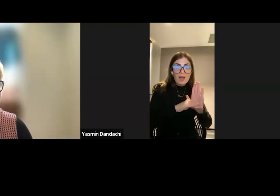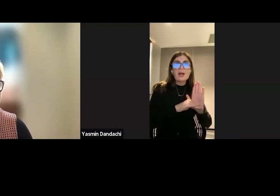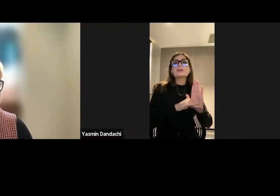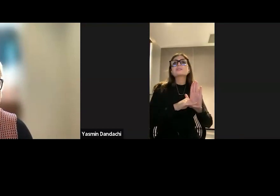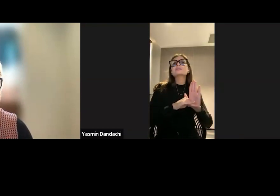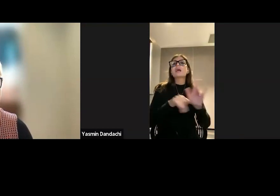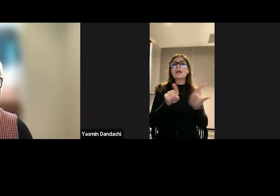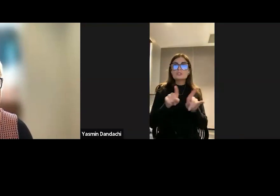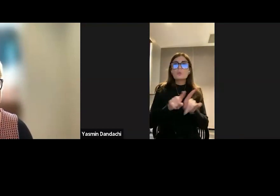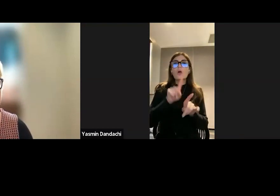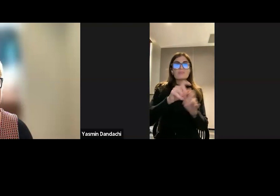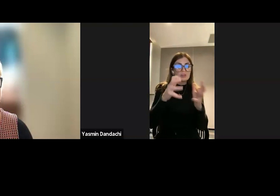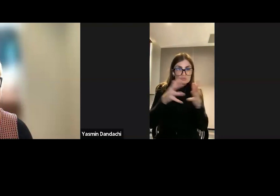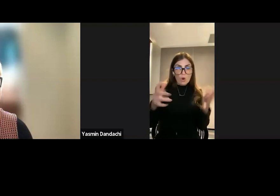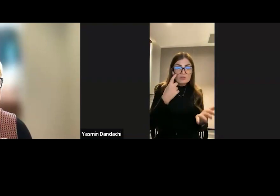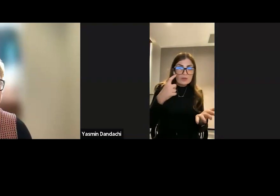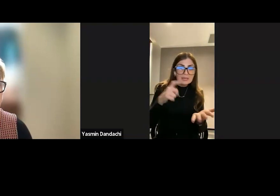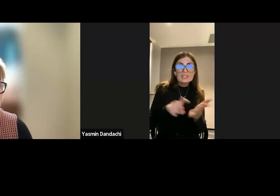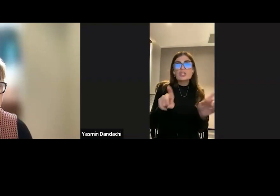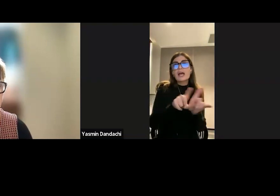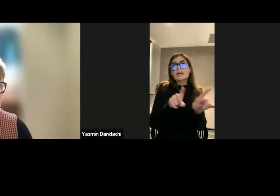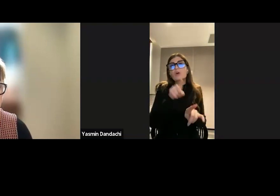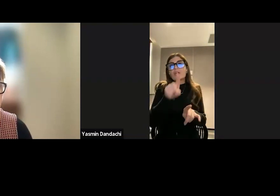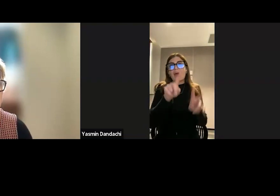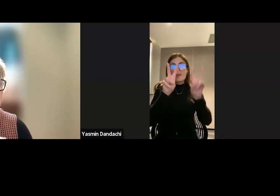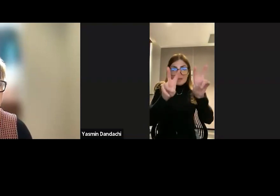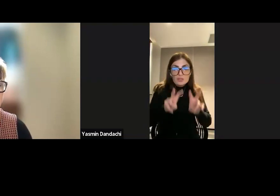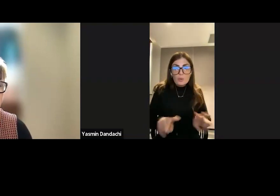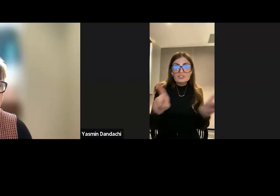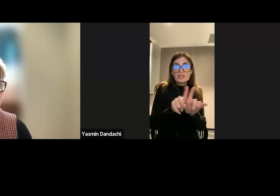recognition that governance and evaluations of its effectiveness